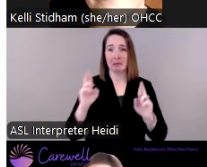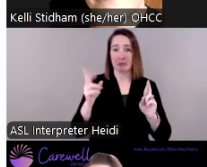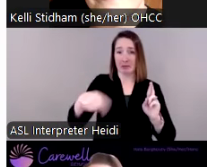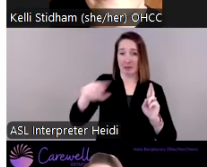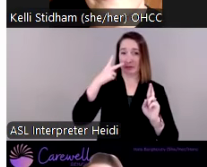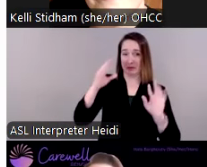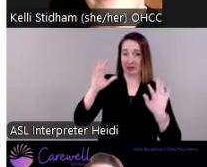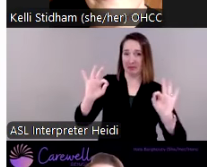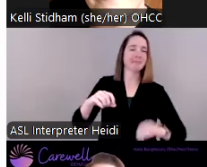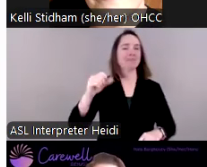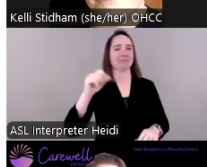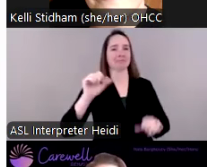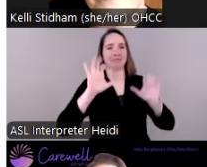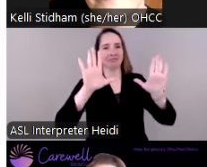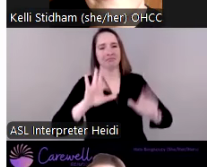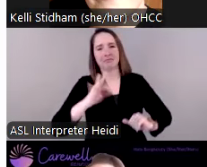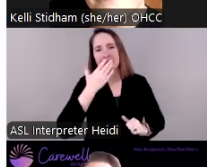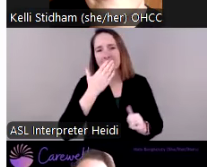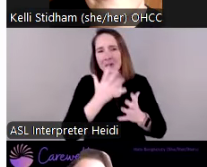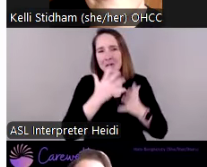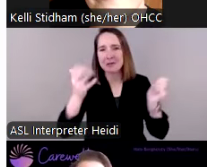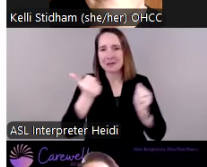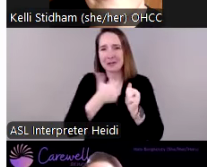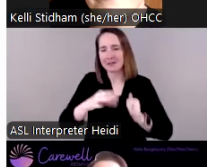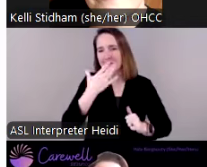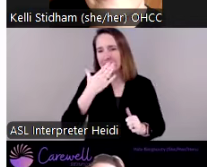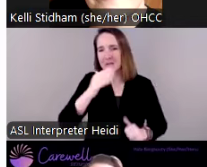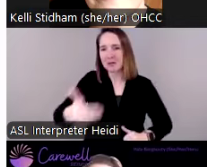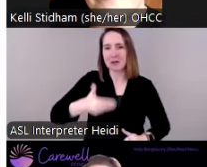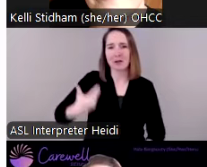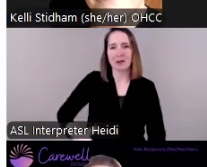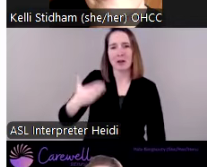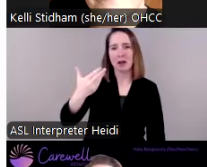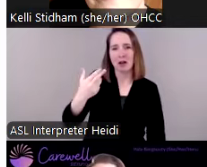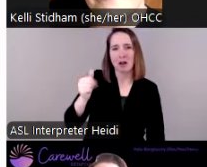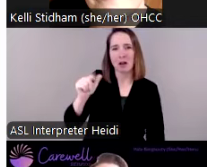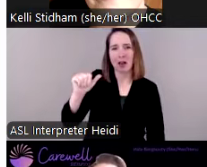Okay. Wonderful. Thank you so much everyone. Uh welcome. My name is Holla